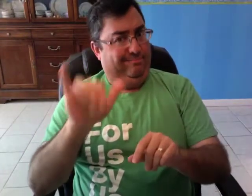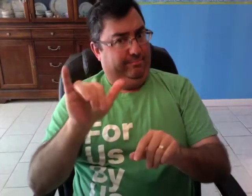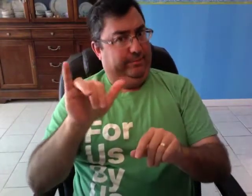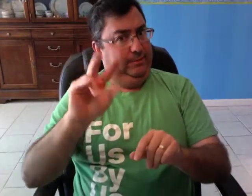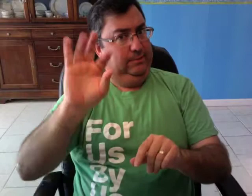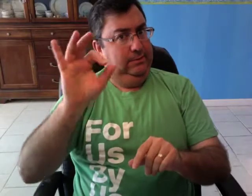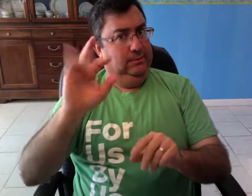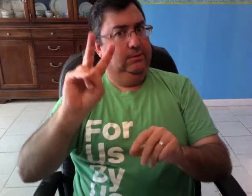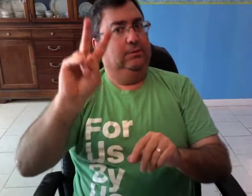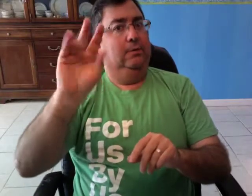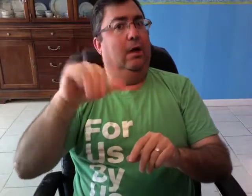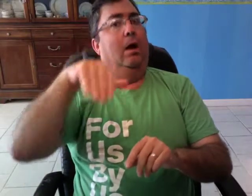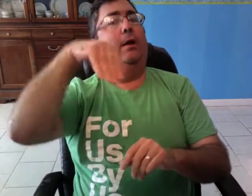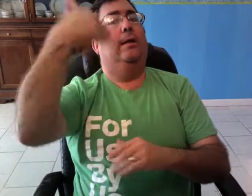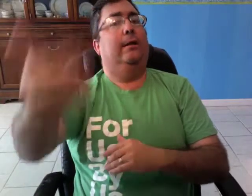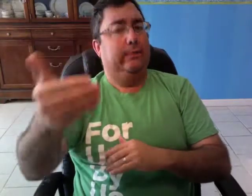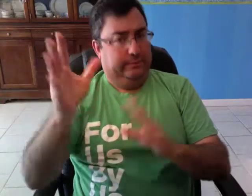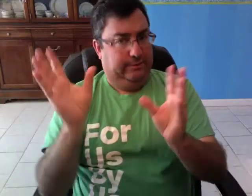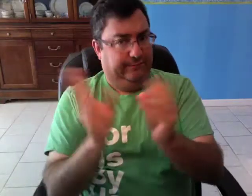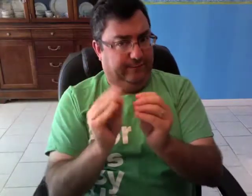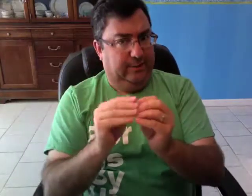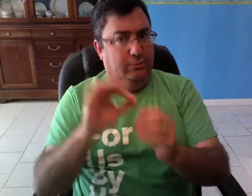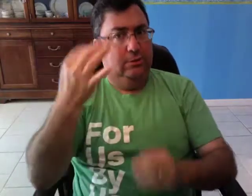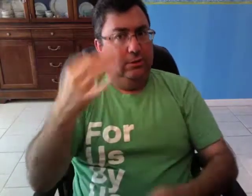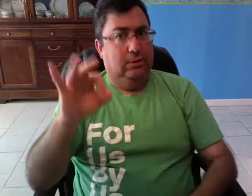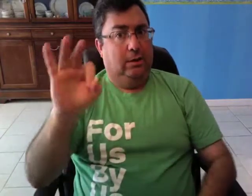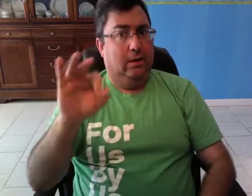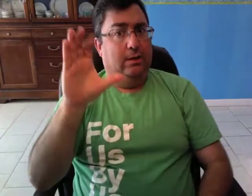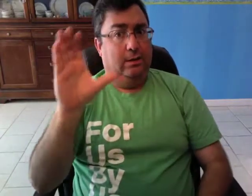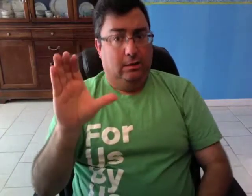Over 200 Deaf people went to this 1900 Convention in Paris --